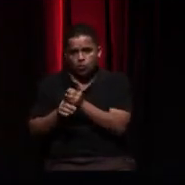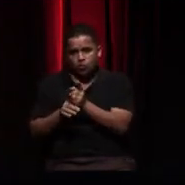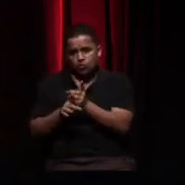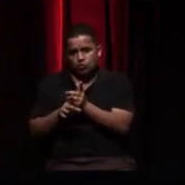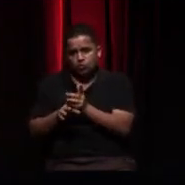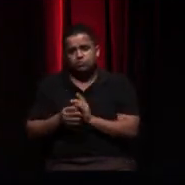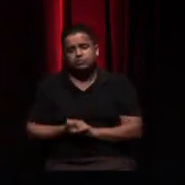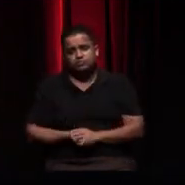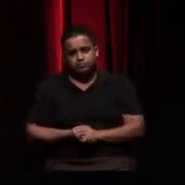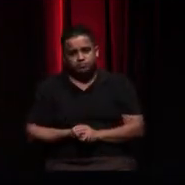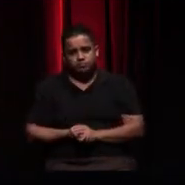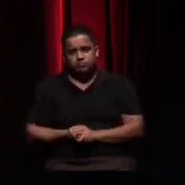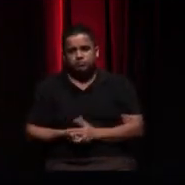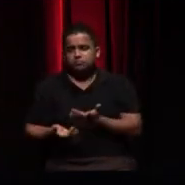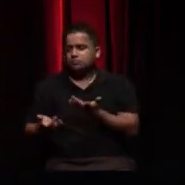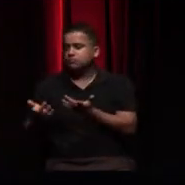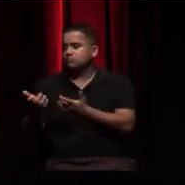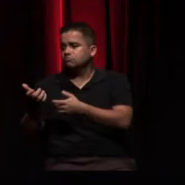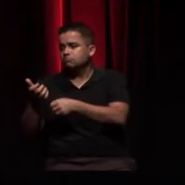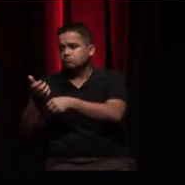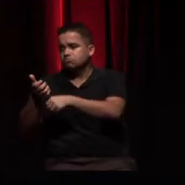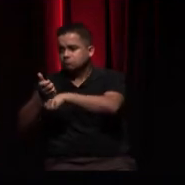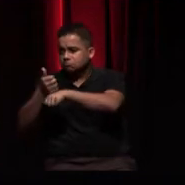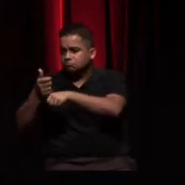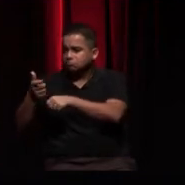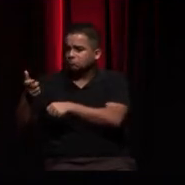for journalists go to prison.